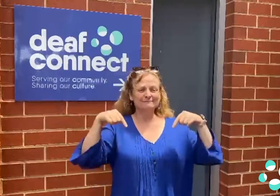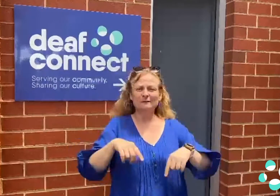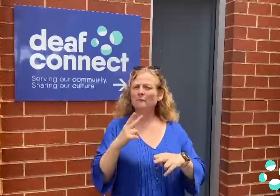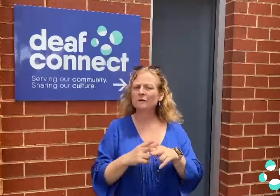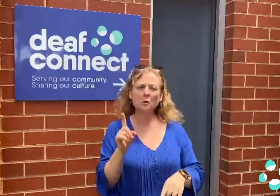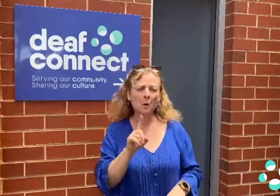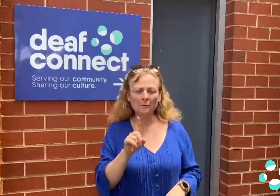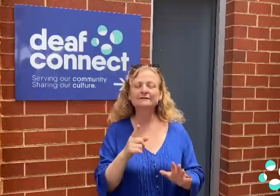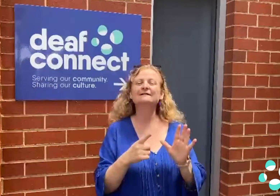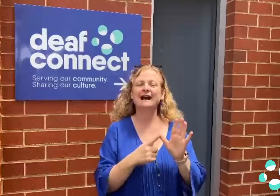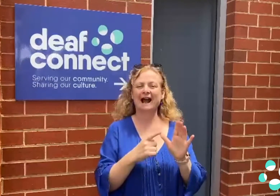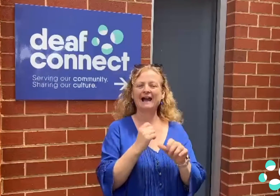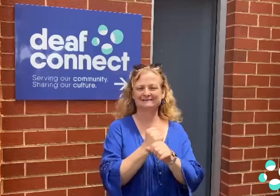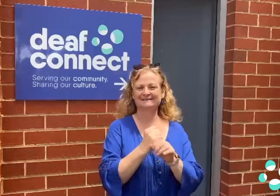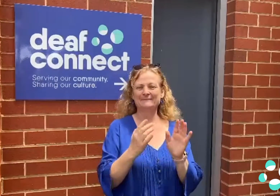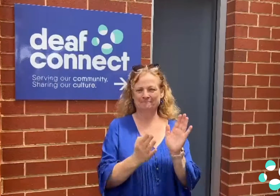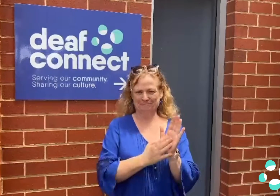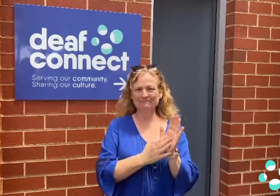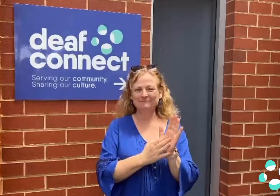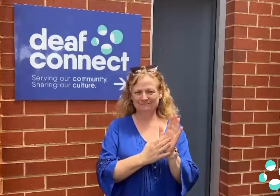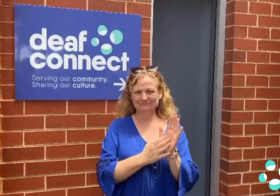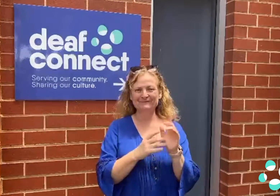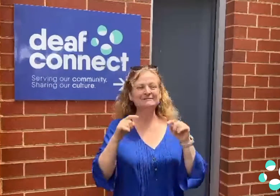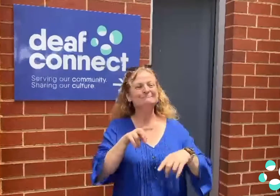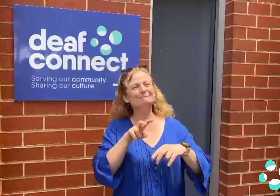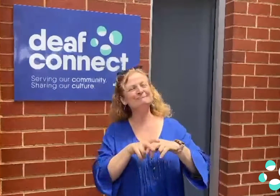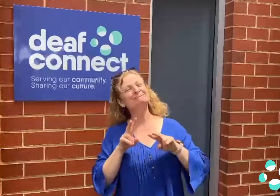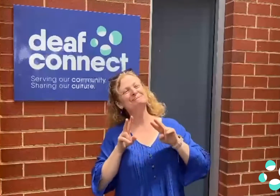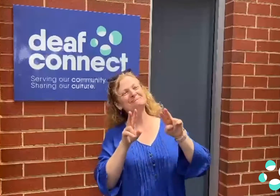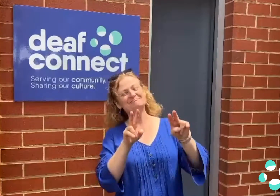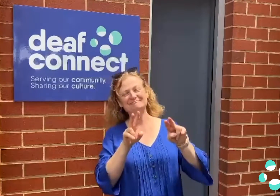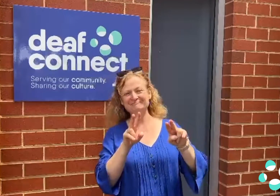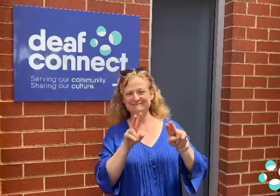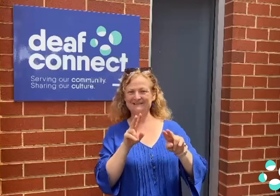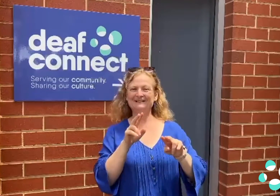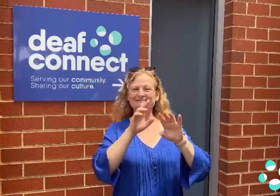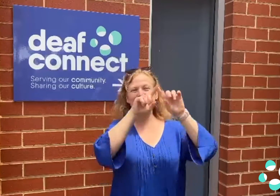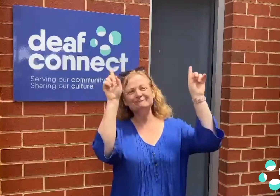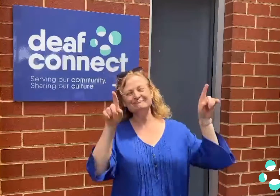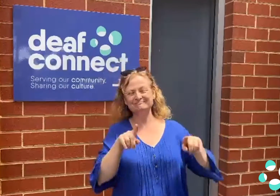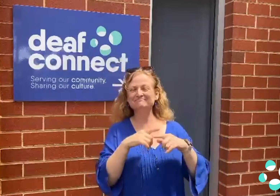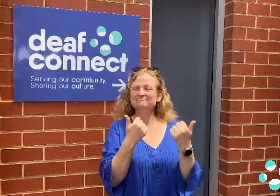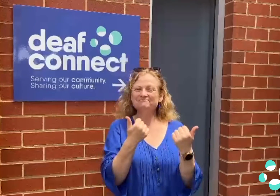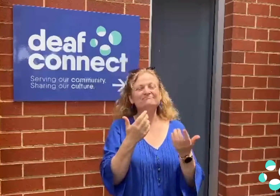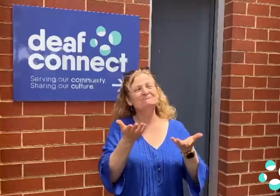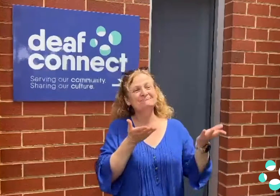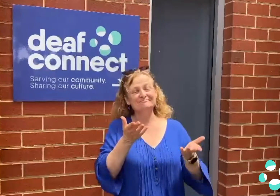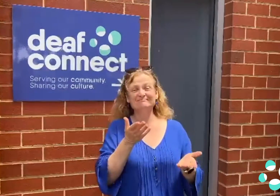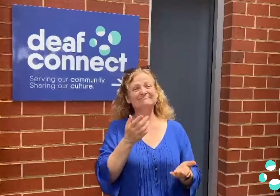I'm in here for the AGM and looking forward to sitting here and watching the proceedings,